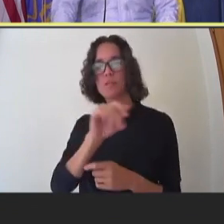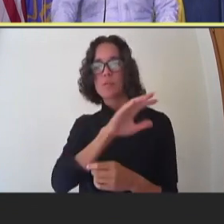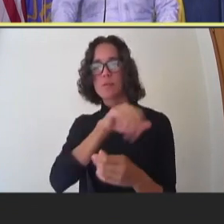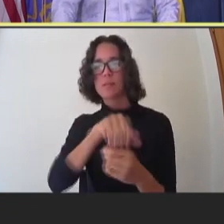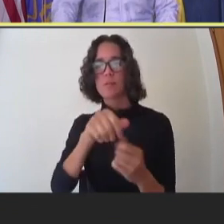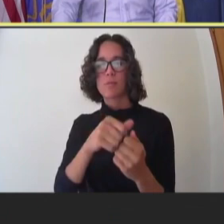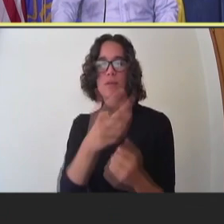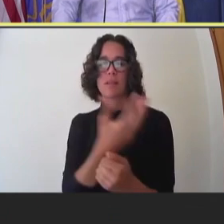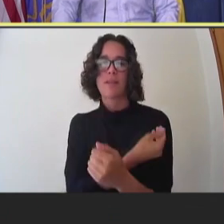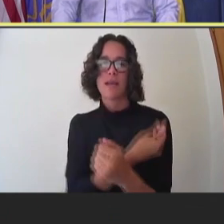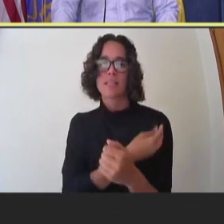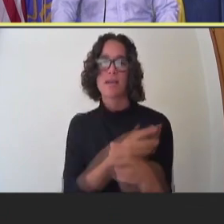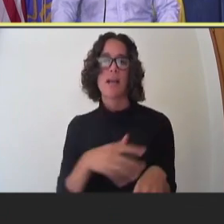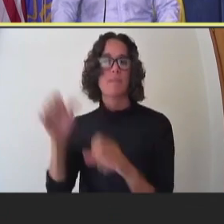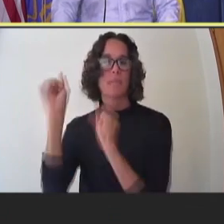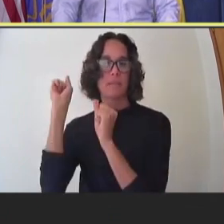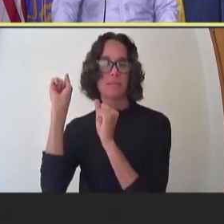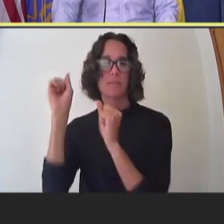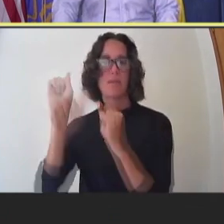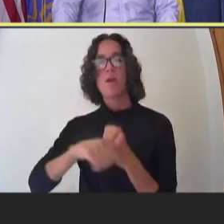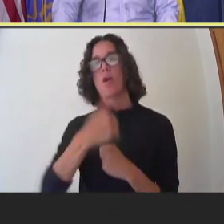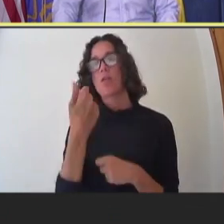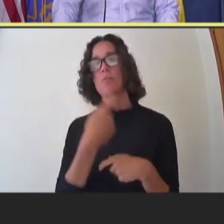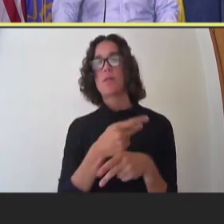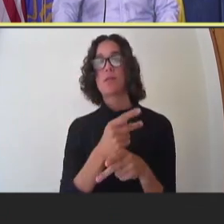Another product that we launched this fall with our same colleagues in the immunization